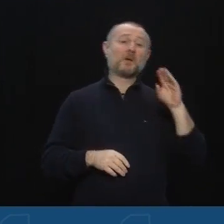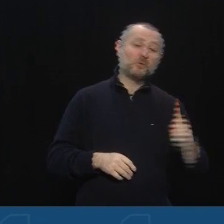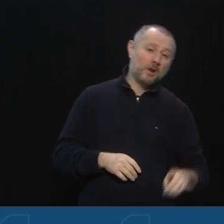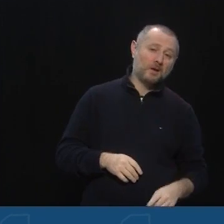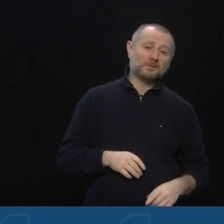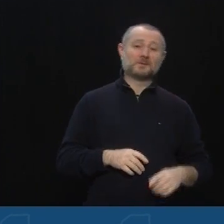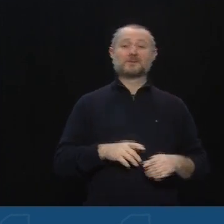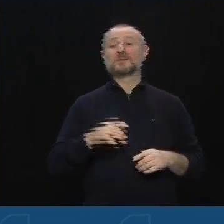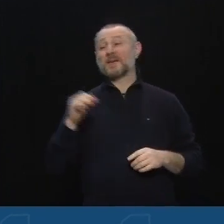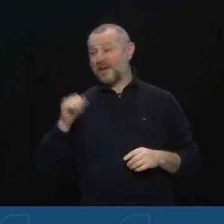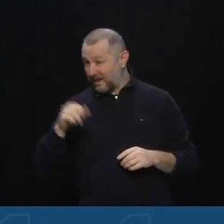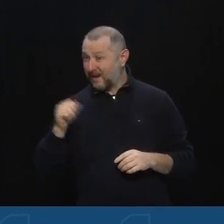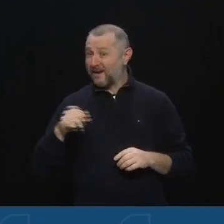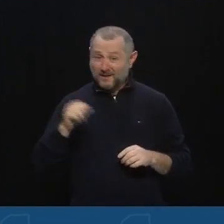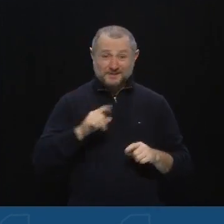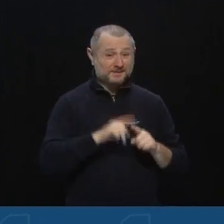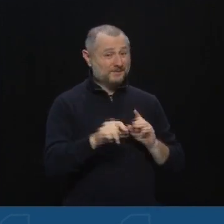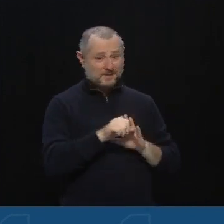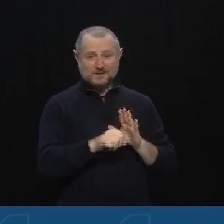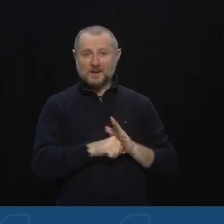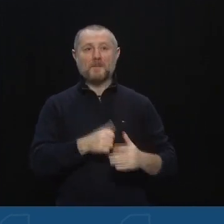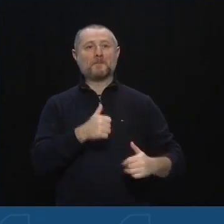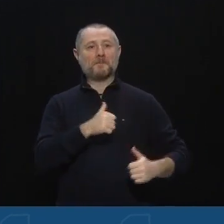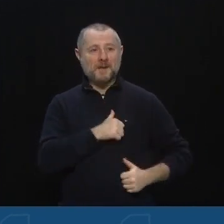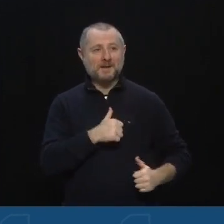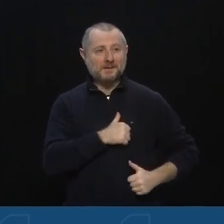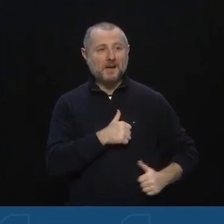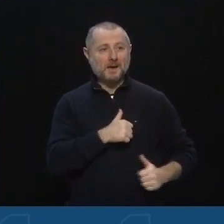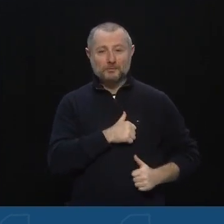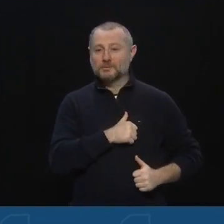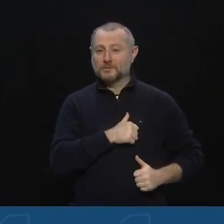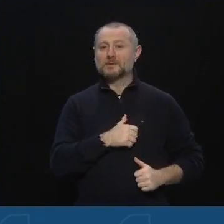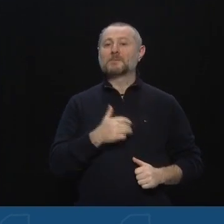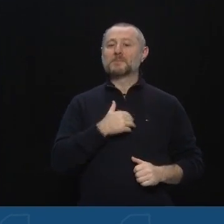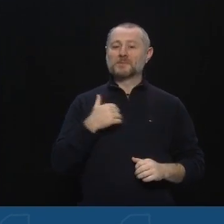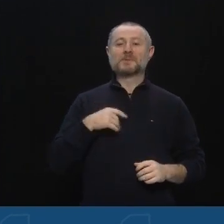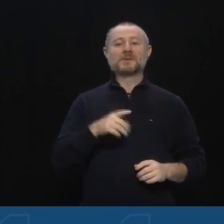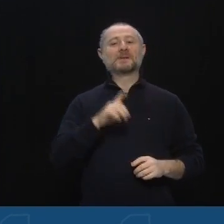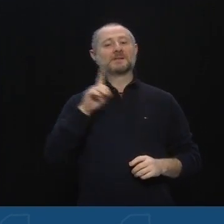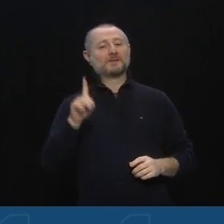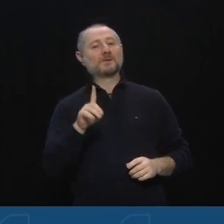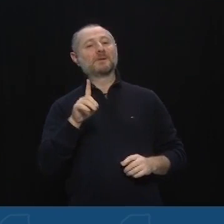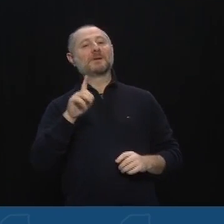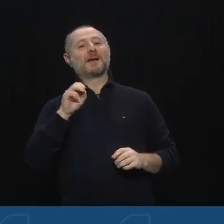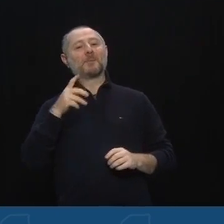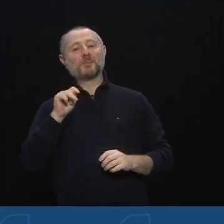AS FAR WIDE AS TEXAS AND NORTH CAROLINA AND VIRGINIA AND WALTER REED IN MARYLAND. YES, LADIES AND GENTLEMEN, THESE